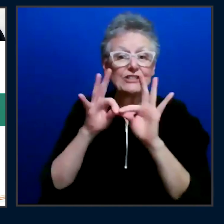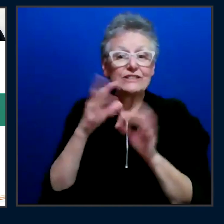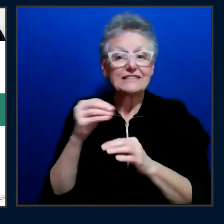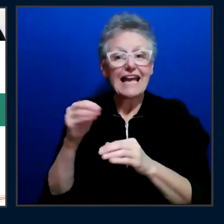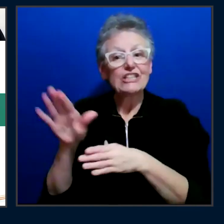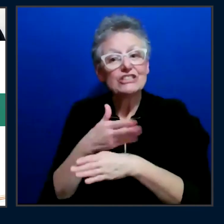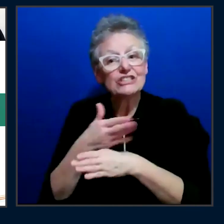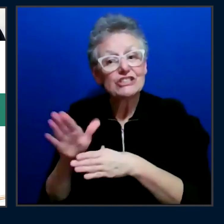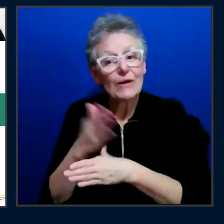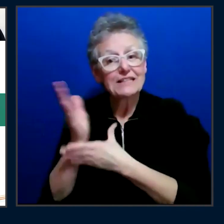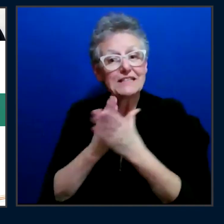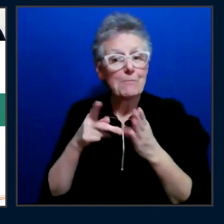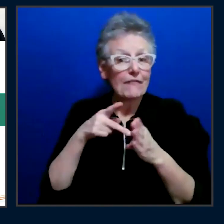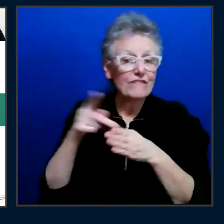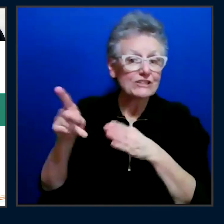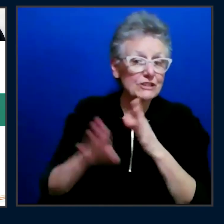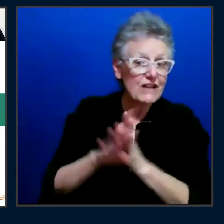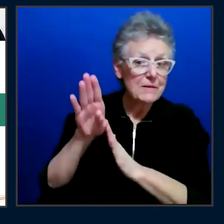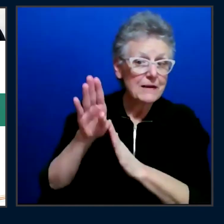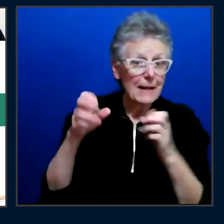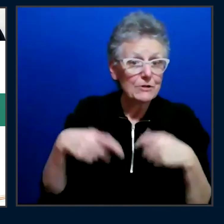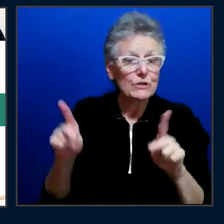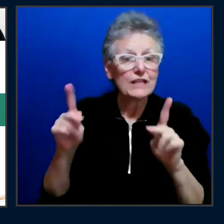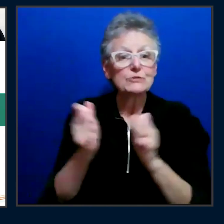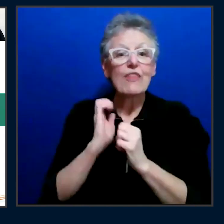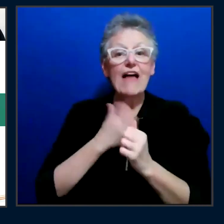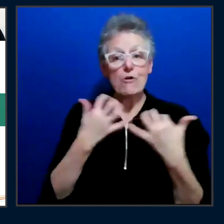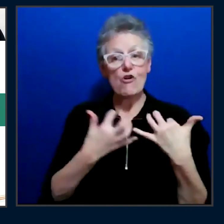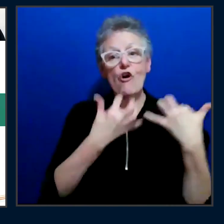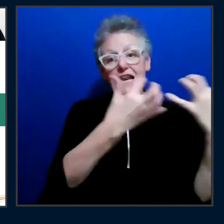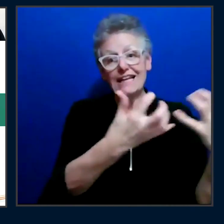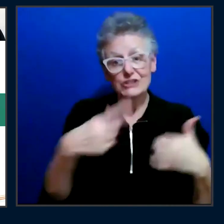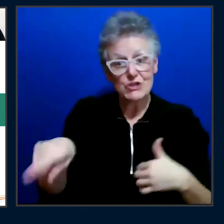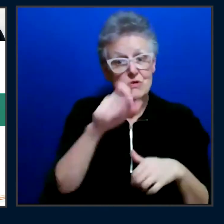as well as sharing some professional development opportunities with our audience